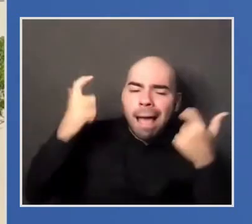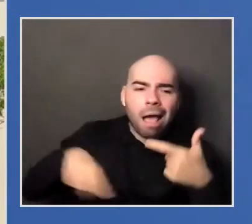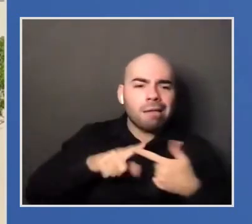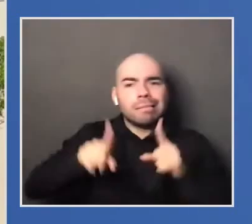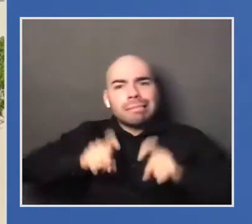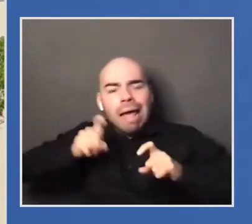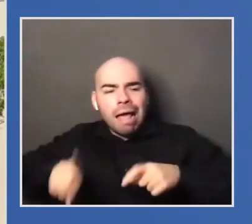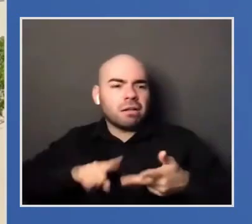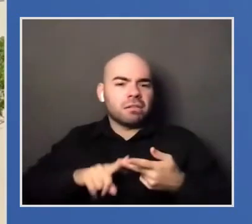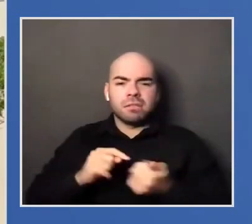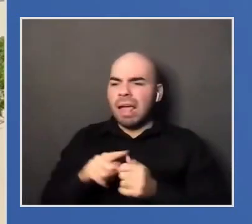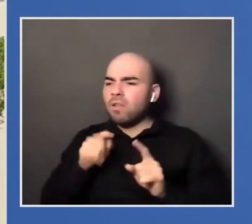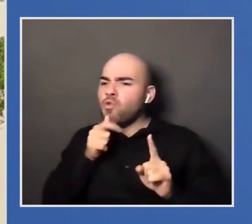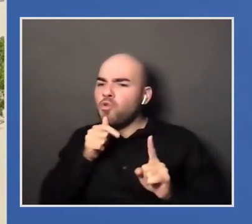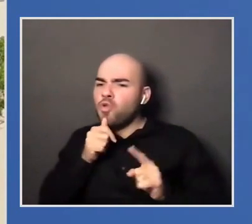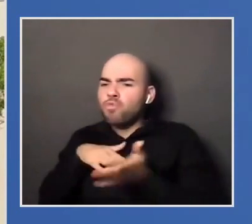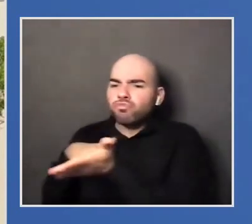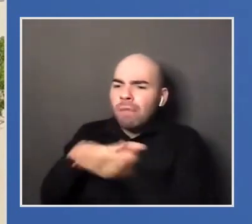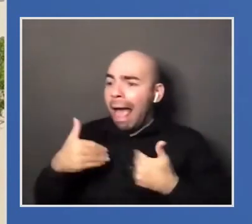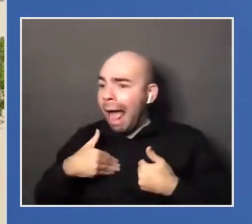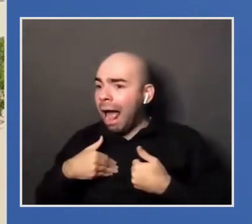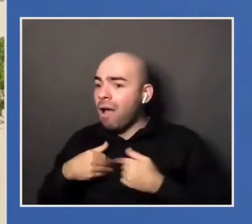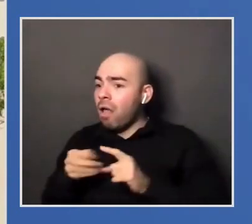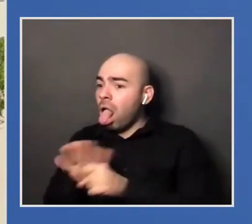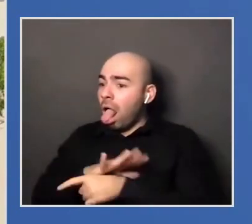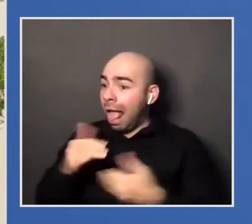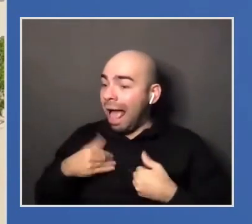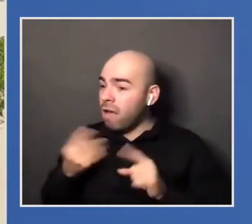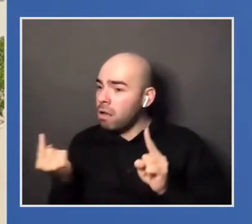DID NOT SUPPORT AS THOSE WHO DO.